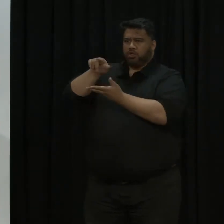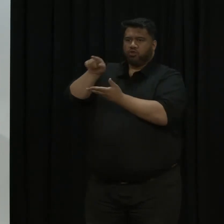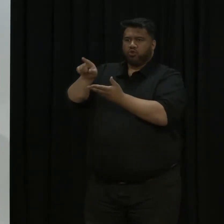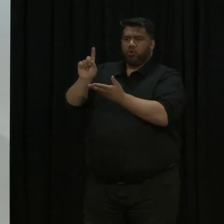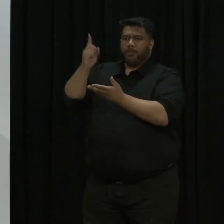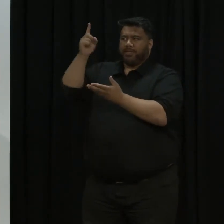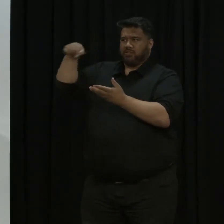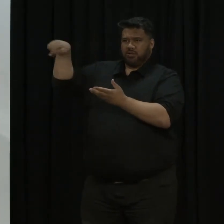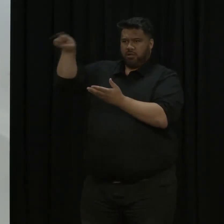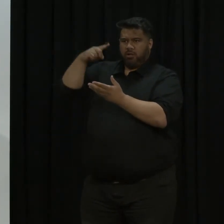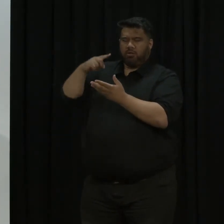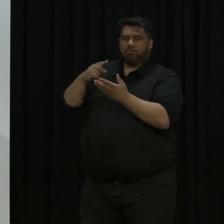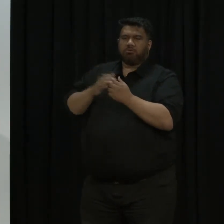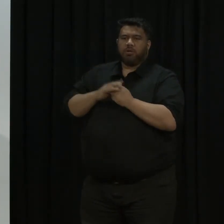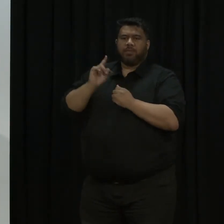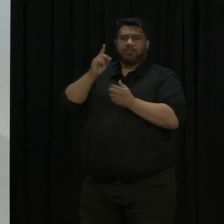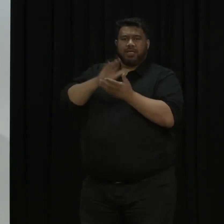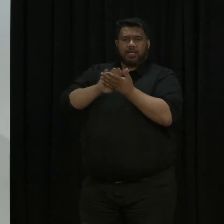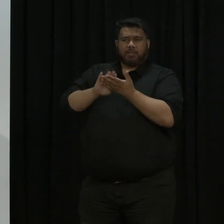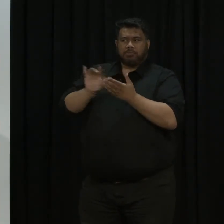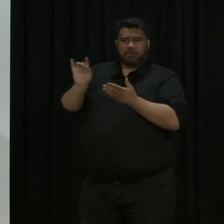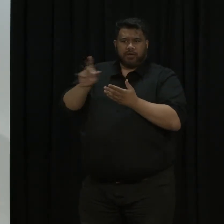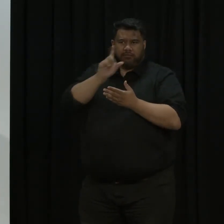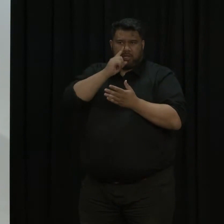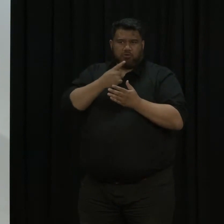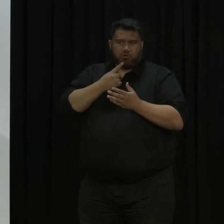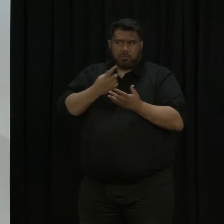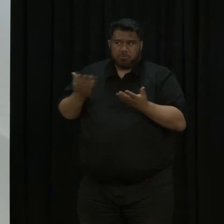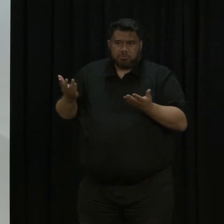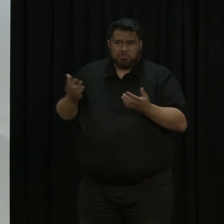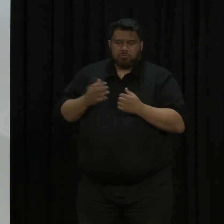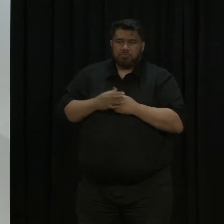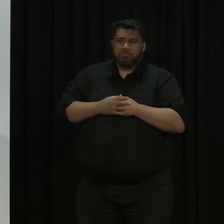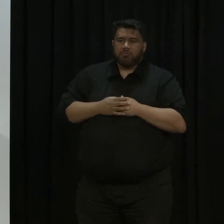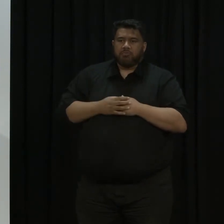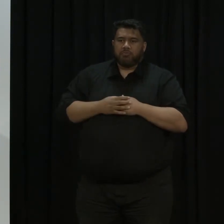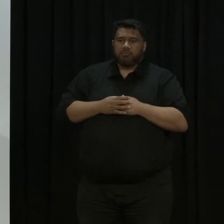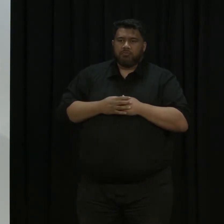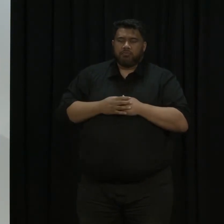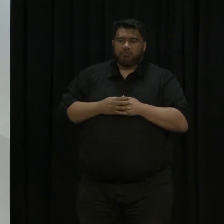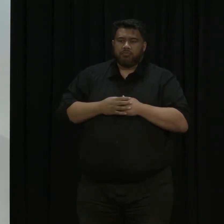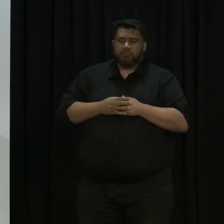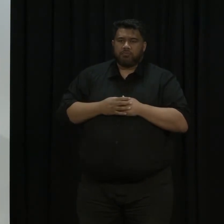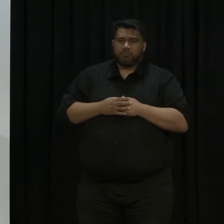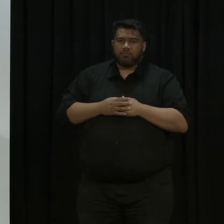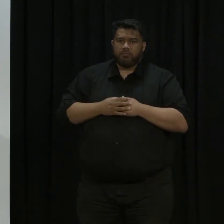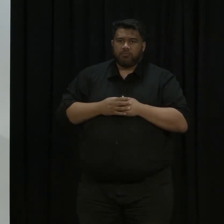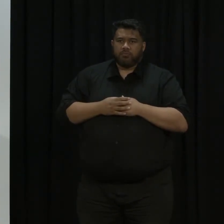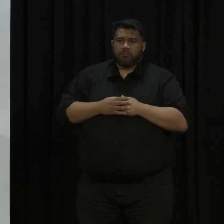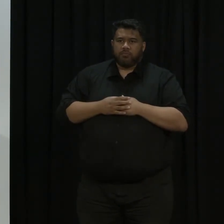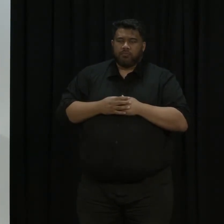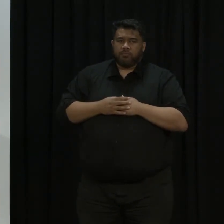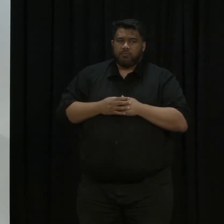in the next day. We are expecting to take something to ministers and